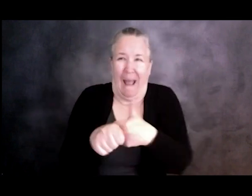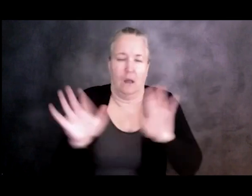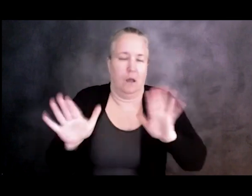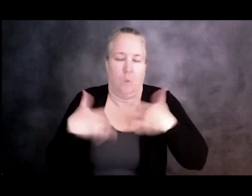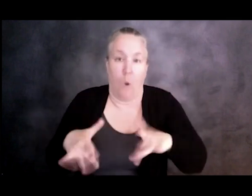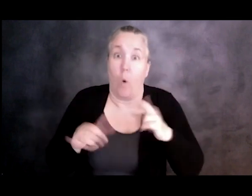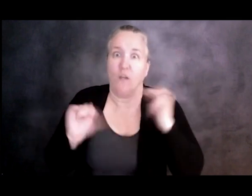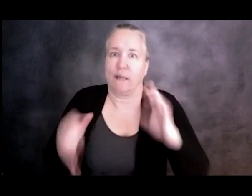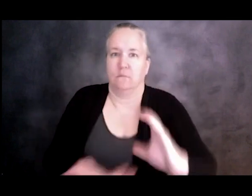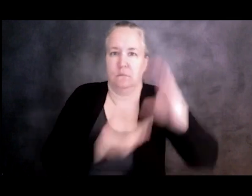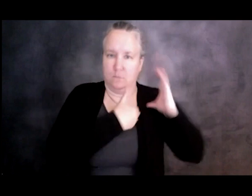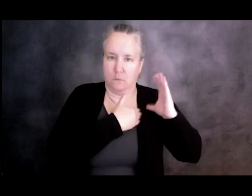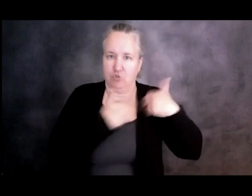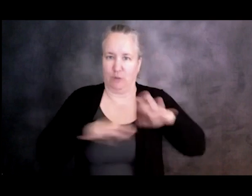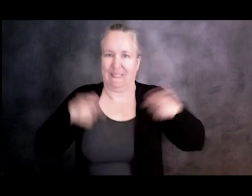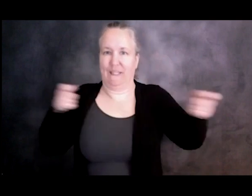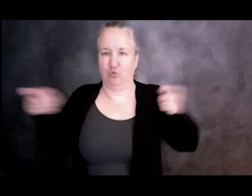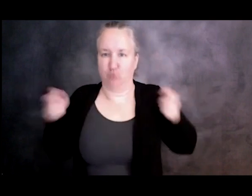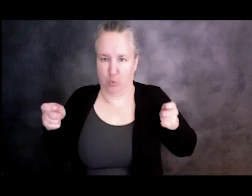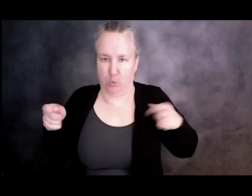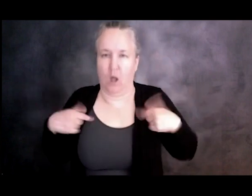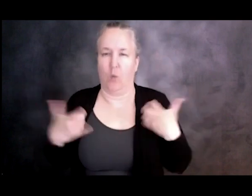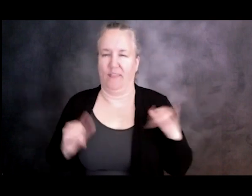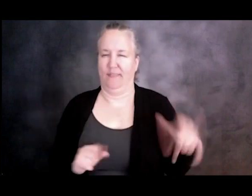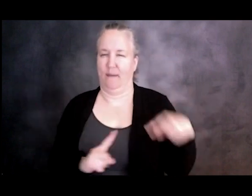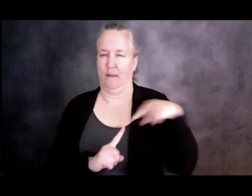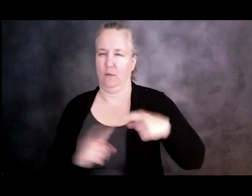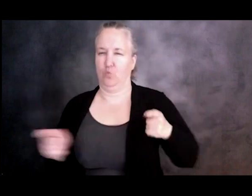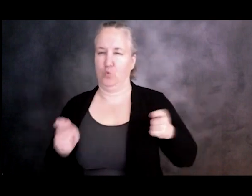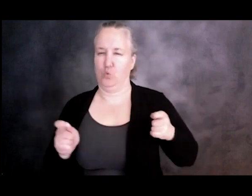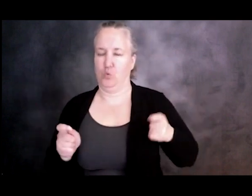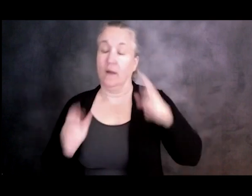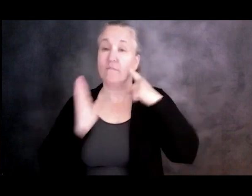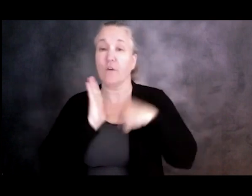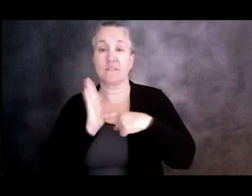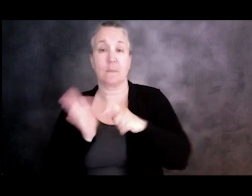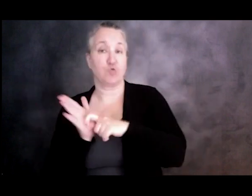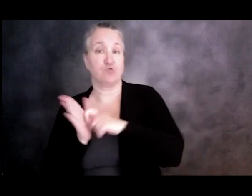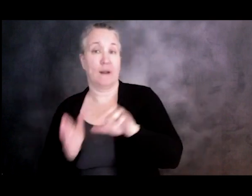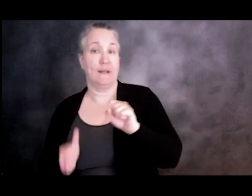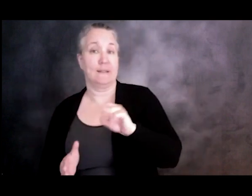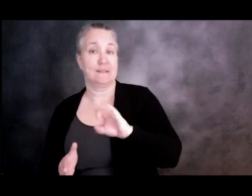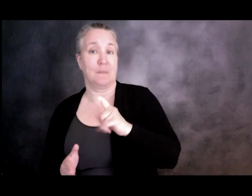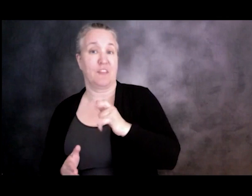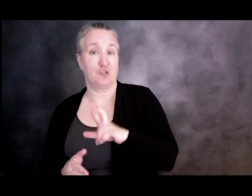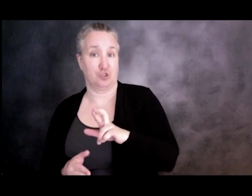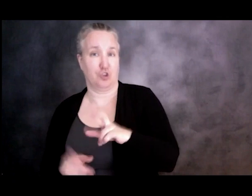and try to take control. And that's what I want to do. So writing The Sympathizer, for example, I knew that that was the novel that people